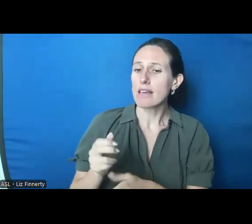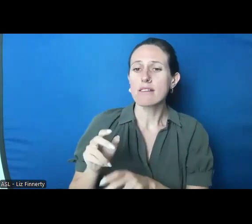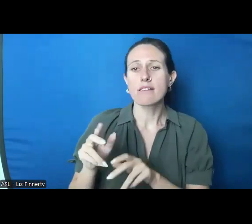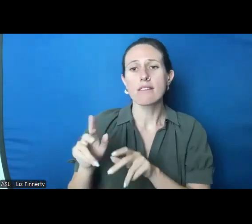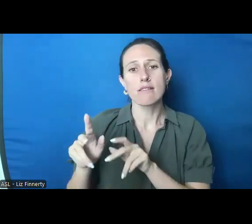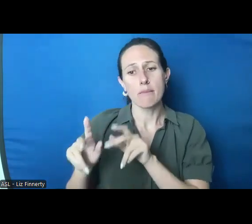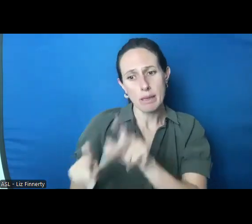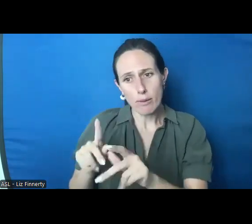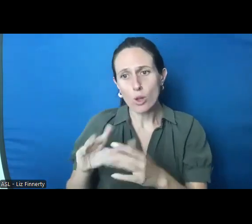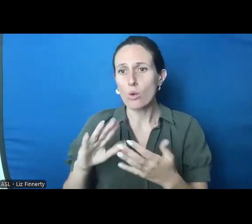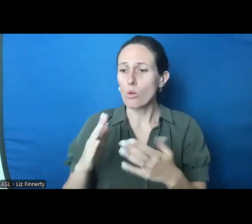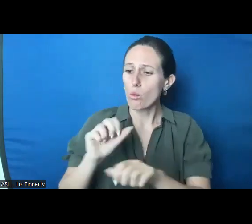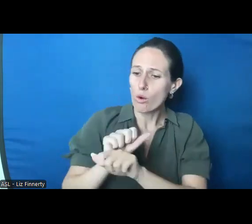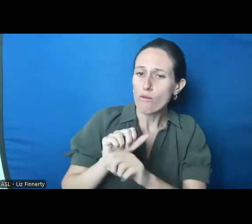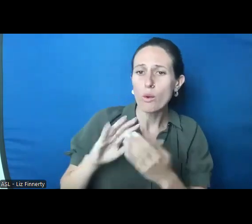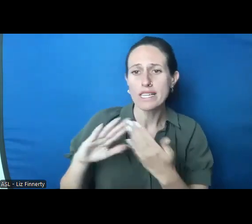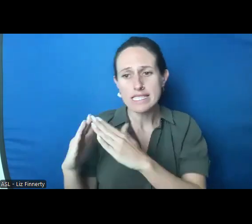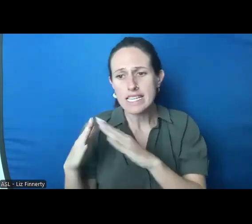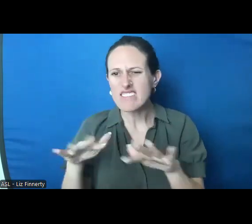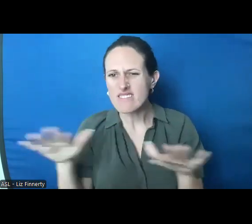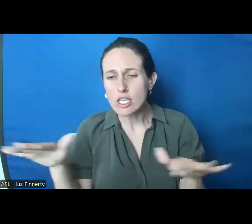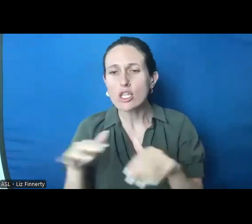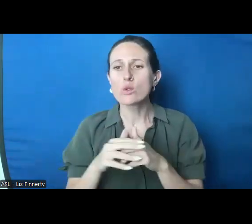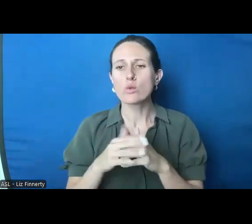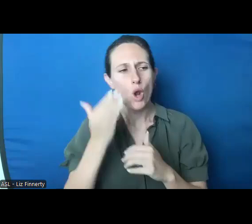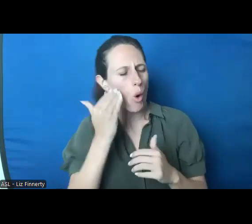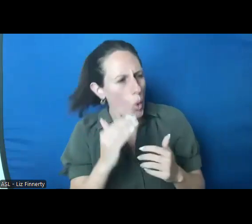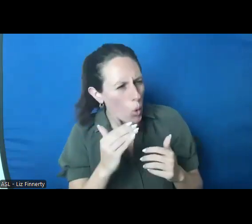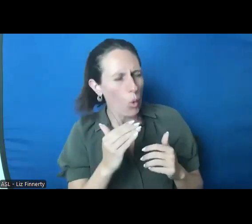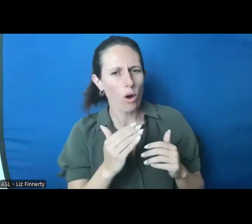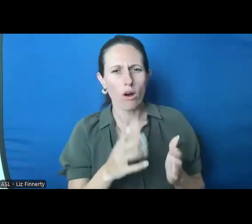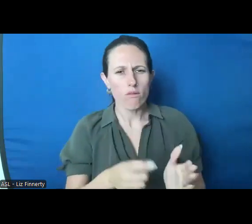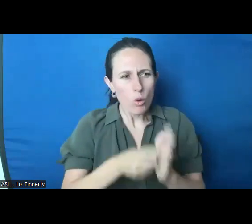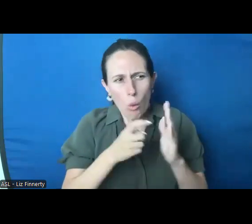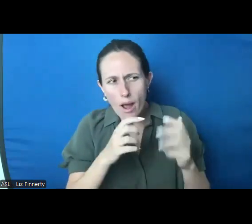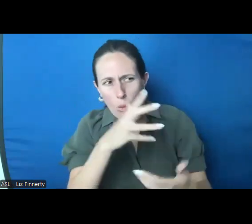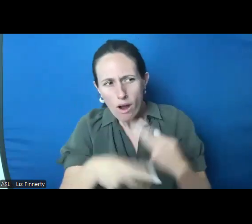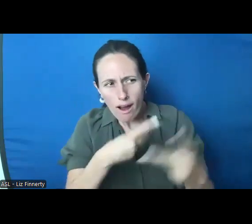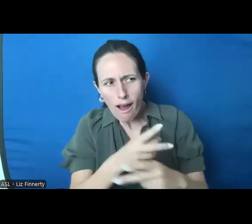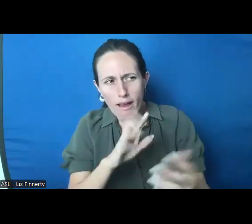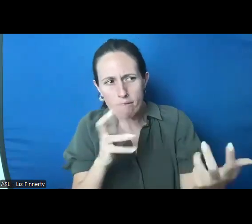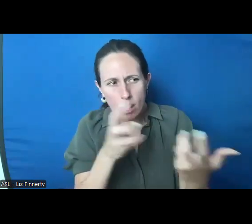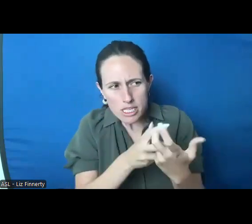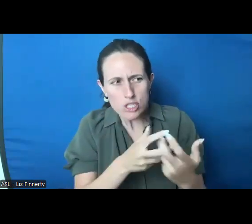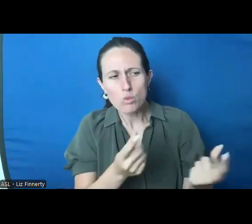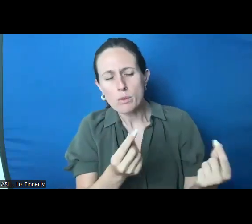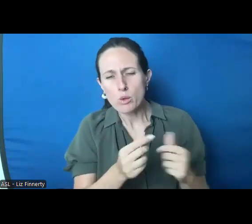resources that they need to comply with the ADA. MOD is committed to ensuring that every